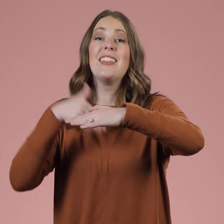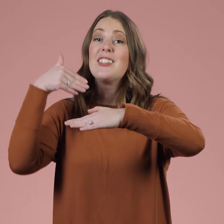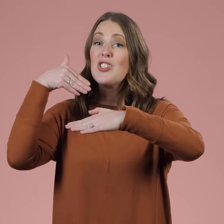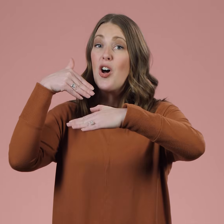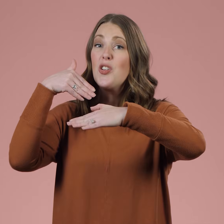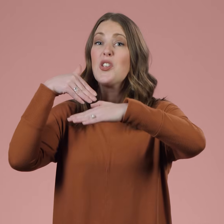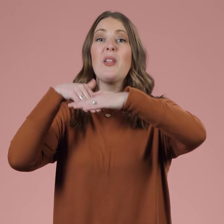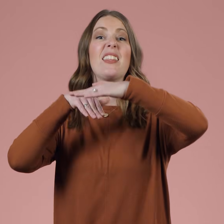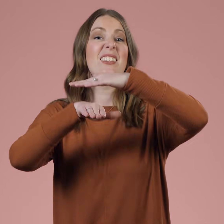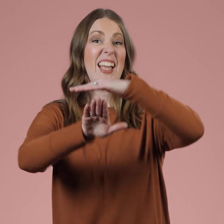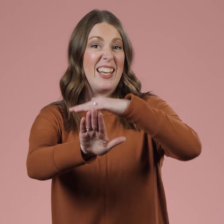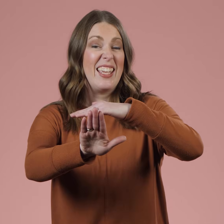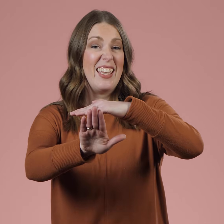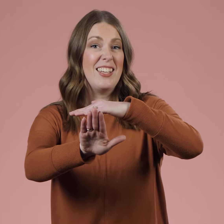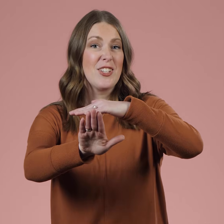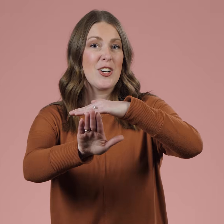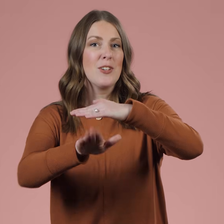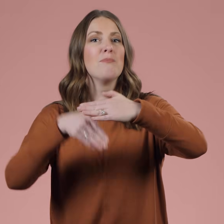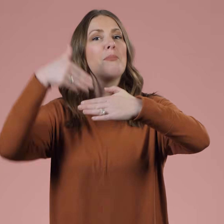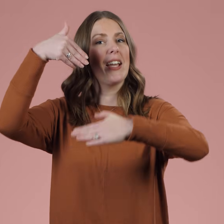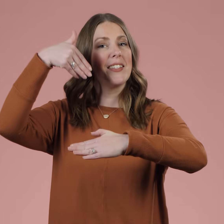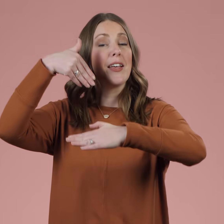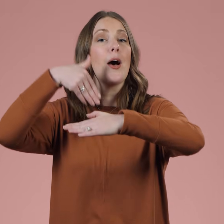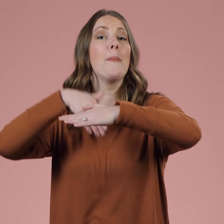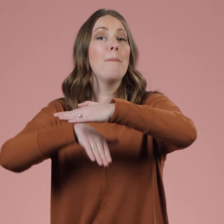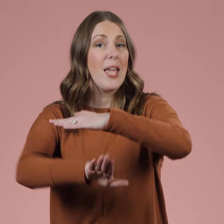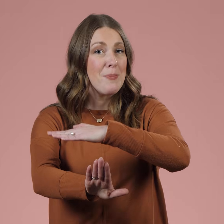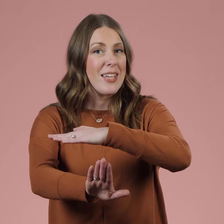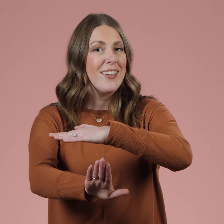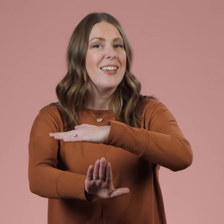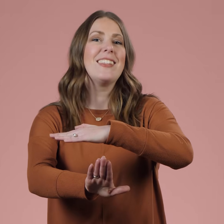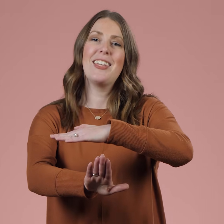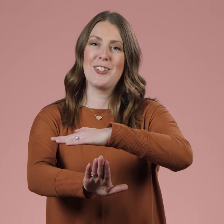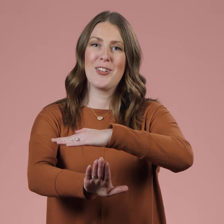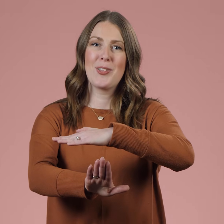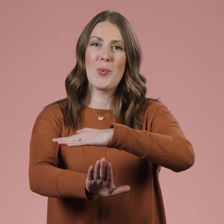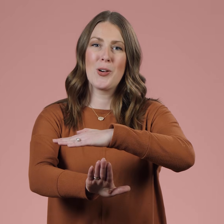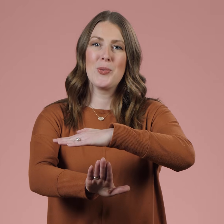This is also like the sign enter. Because a baby is entering the world